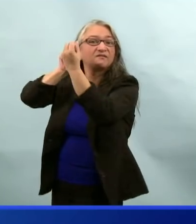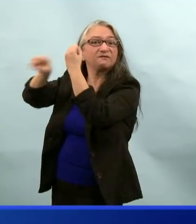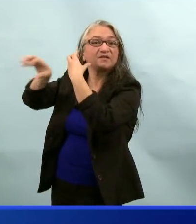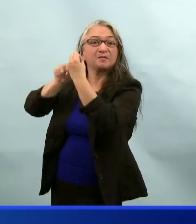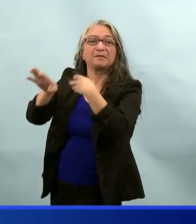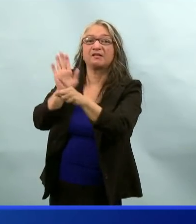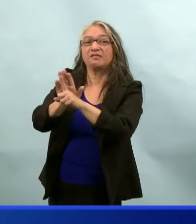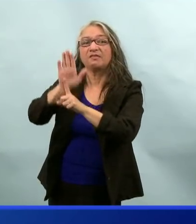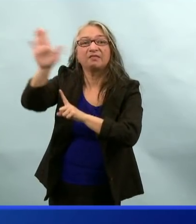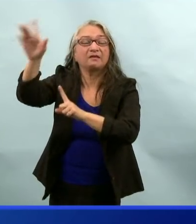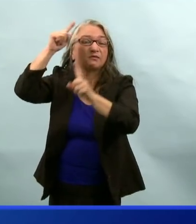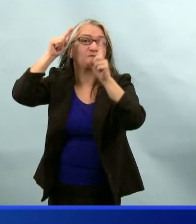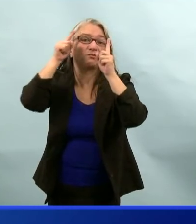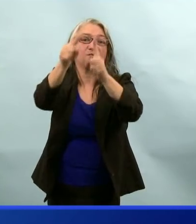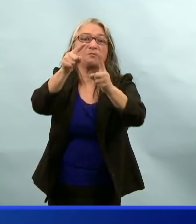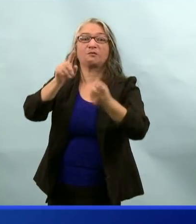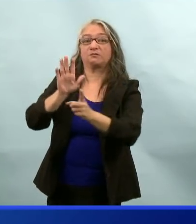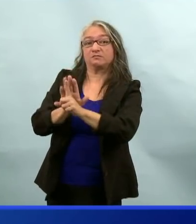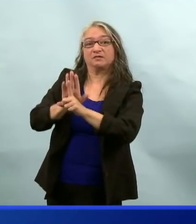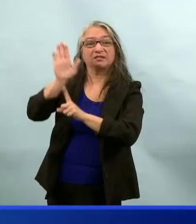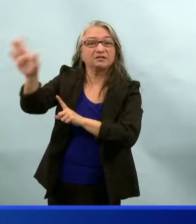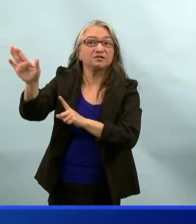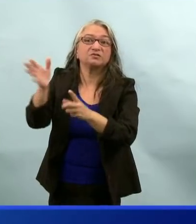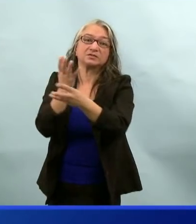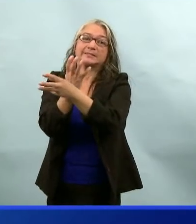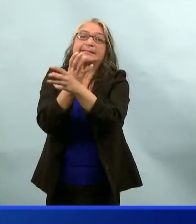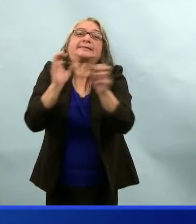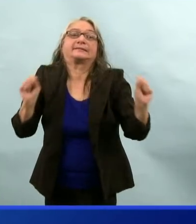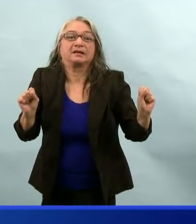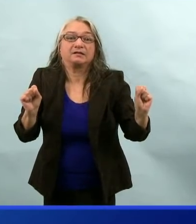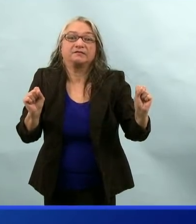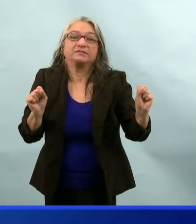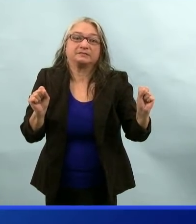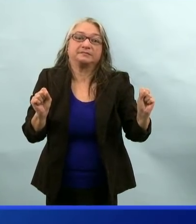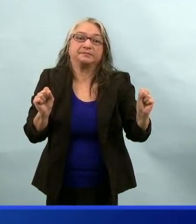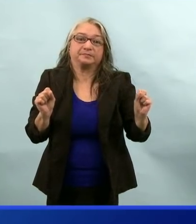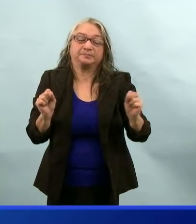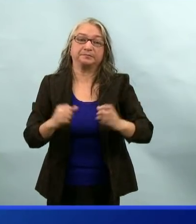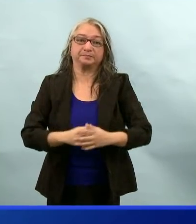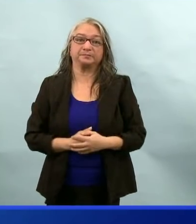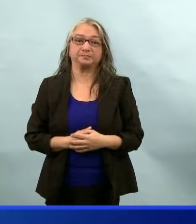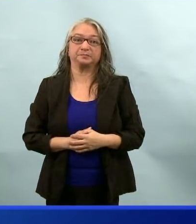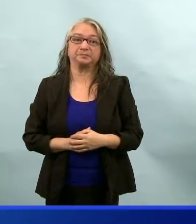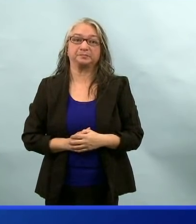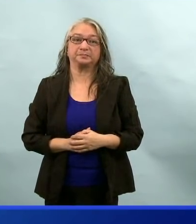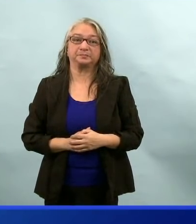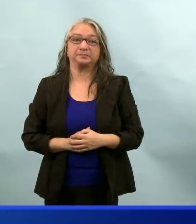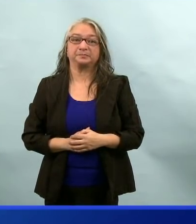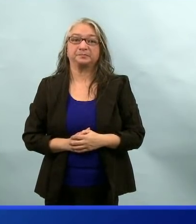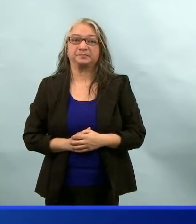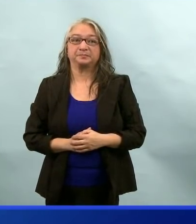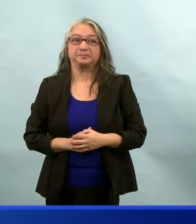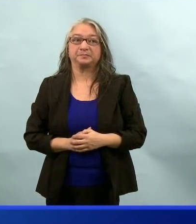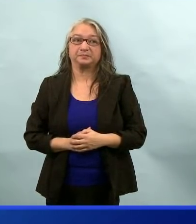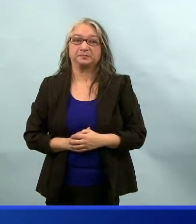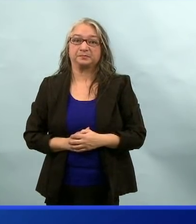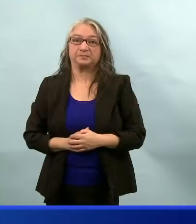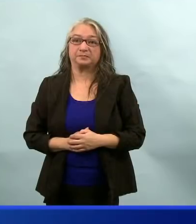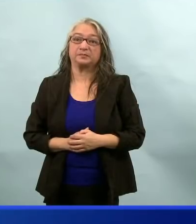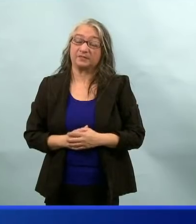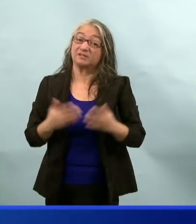but yes certainly in terms of next steps you know when we reduce services and surgery is one of the